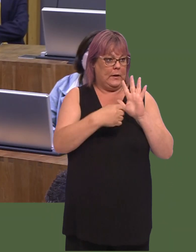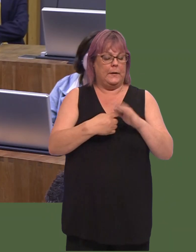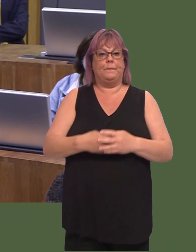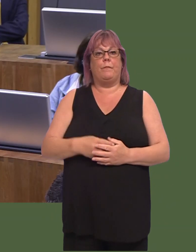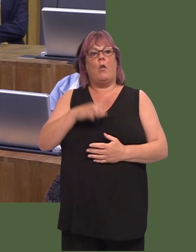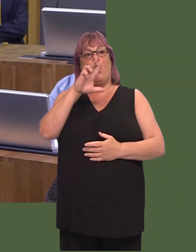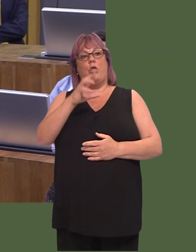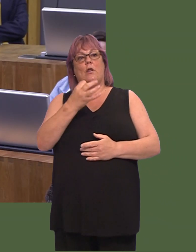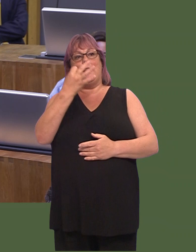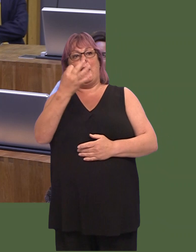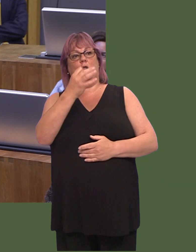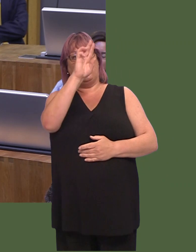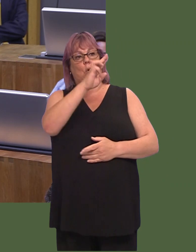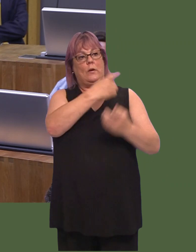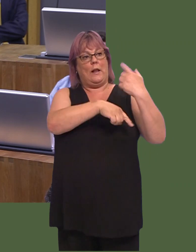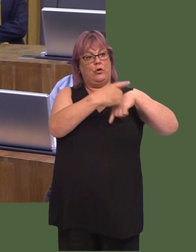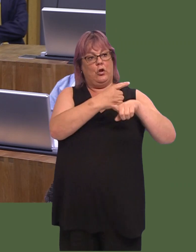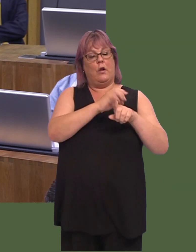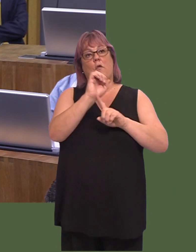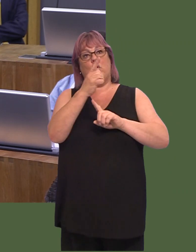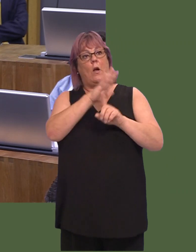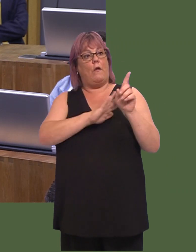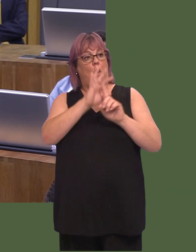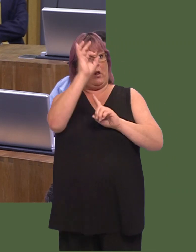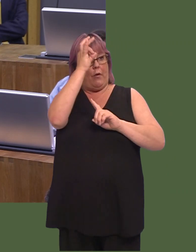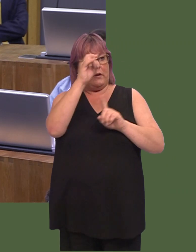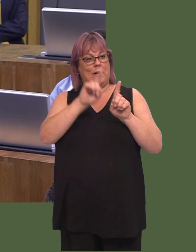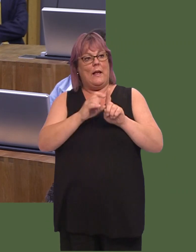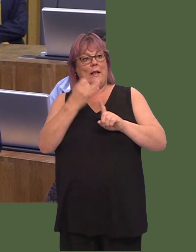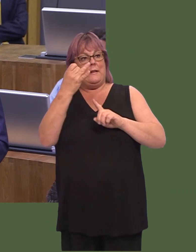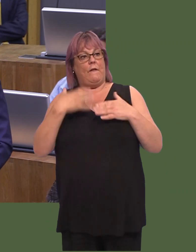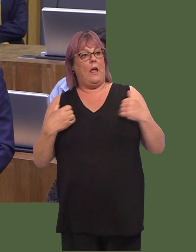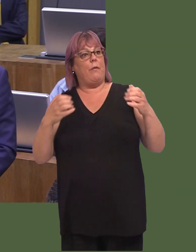Last year, it ran in 38 schools, covering 12 local authorities and all seven local health